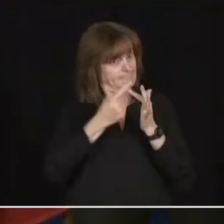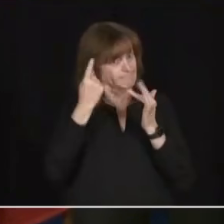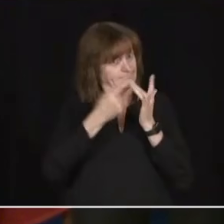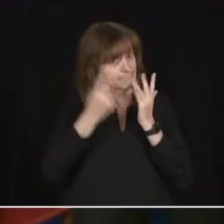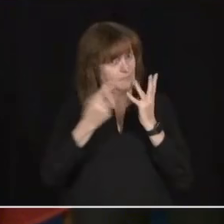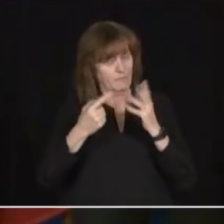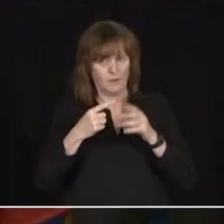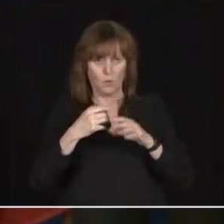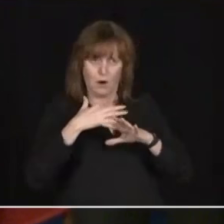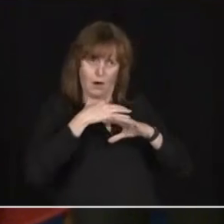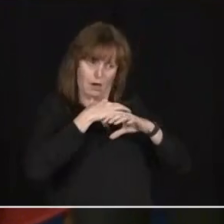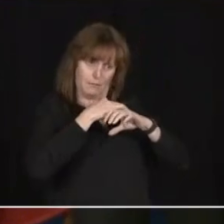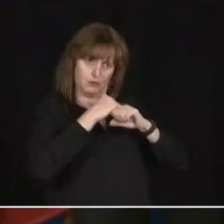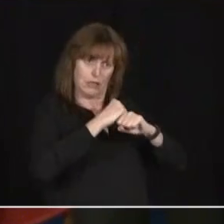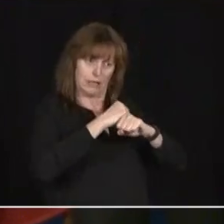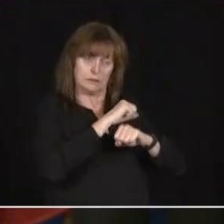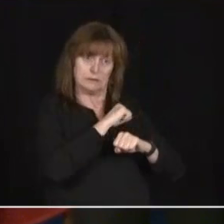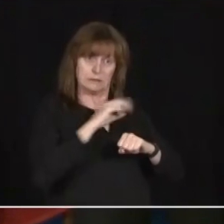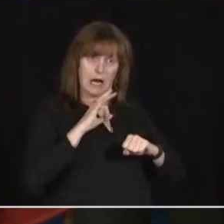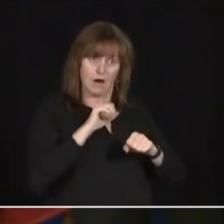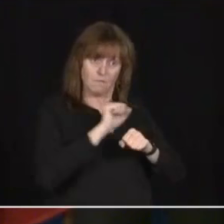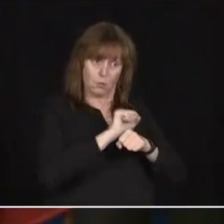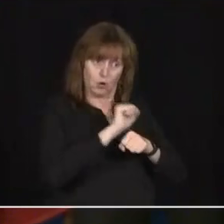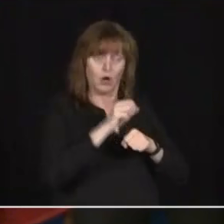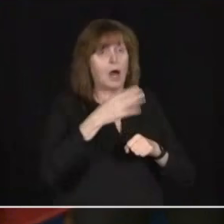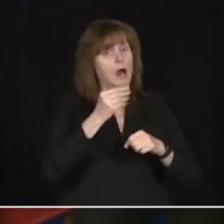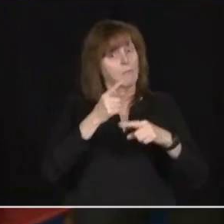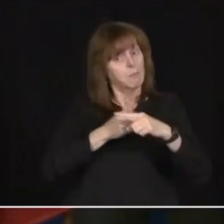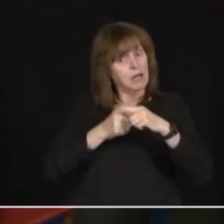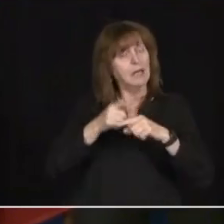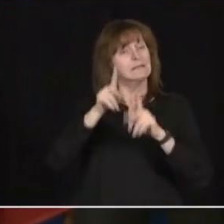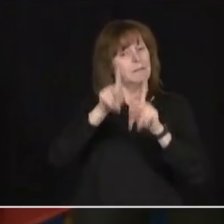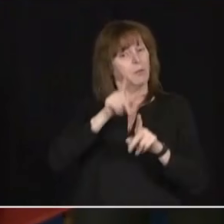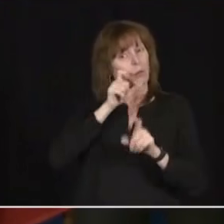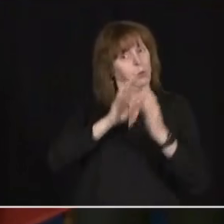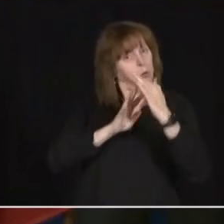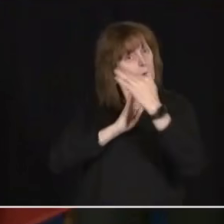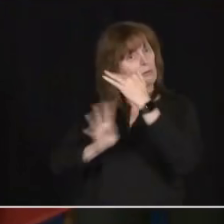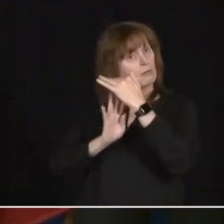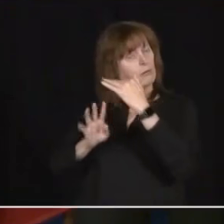customers. The same workplace safety requirements that aply to grocery